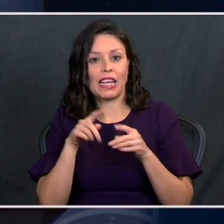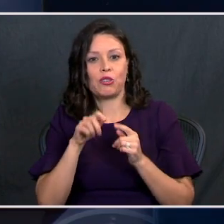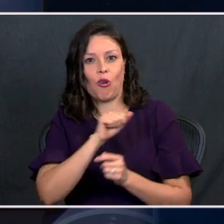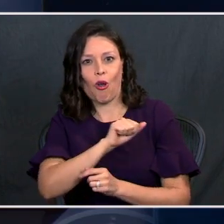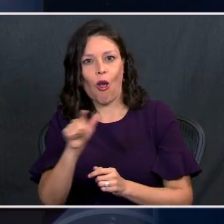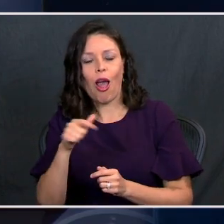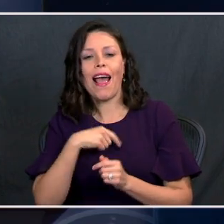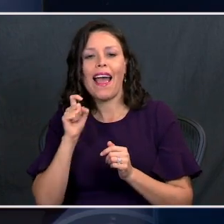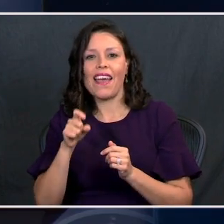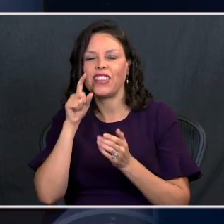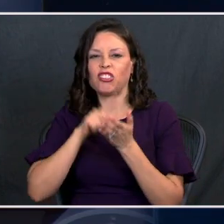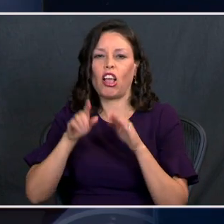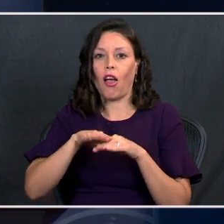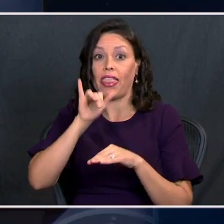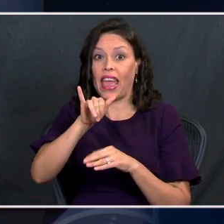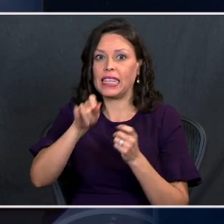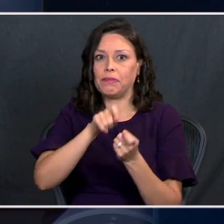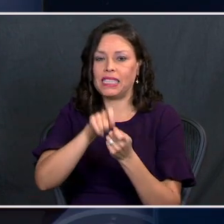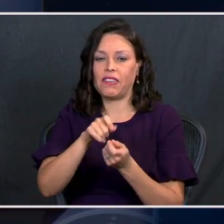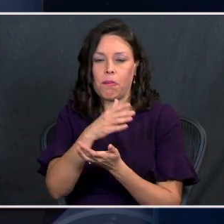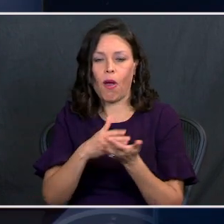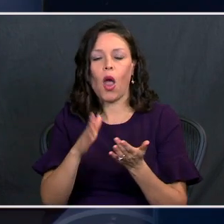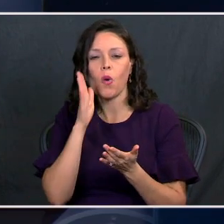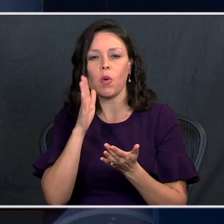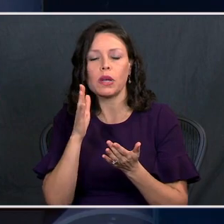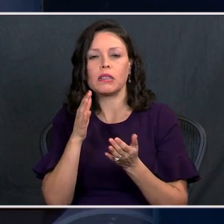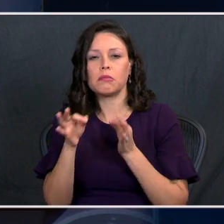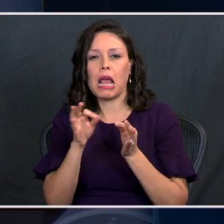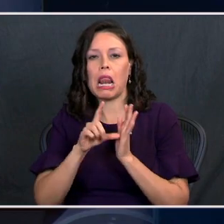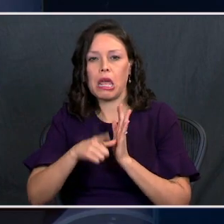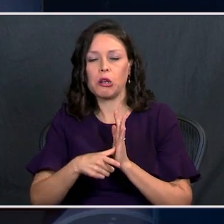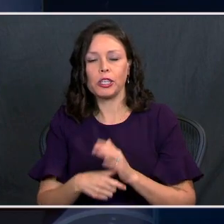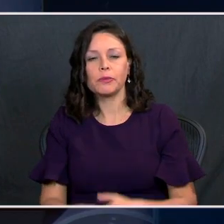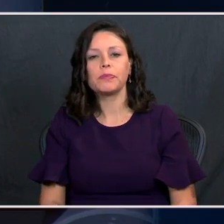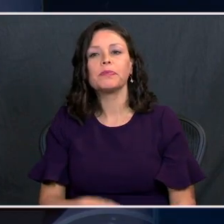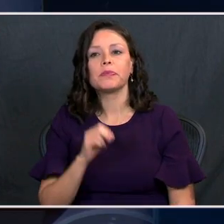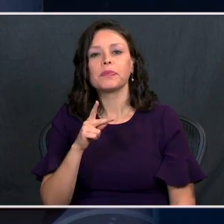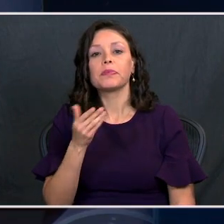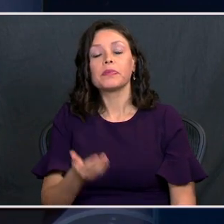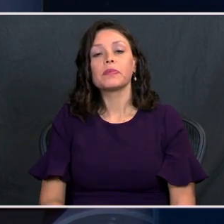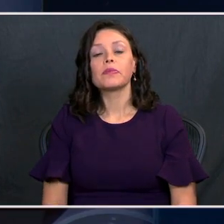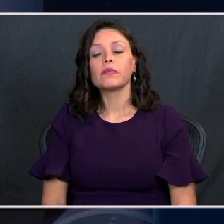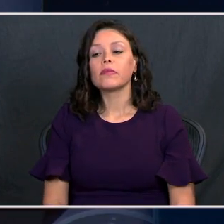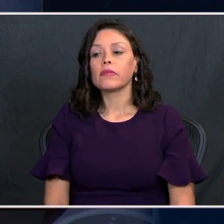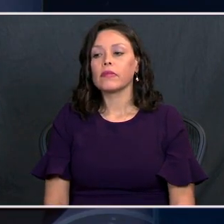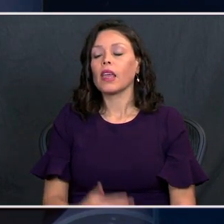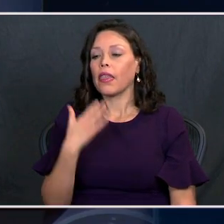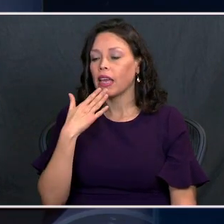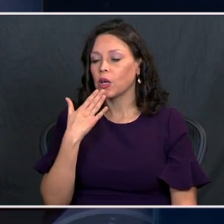I'll have to check on that specific piece, and we'll -- we'll circle back with you directly. Go ahead. The Press: Thank you.